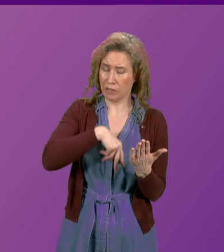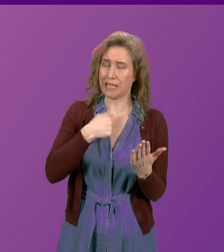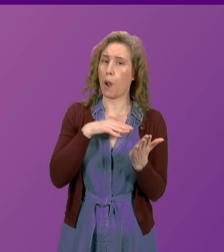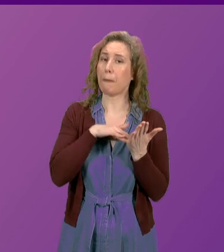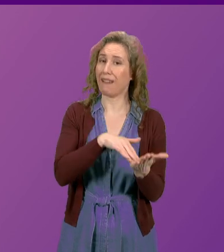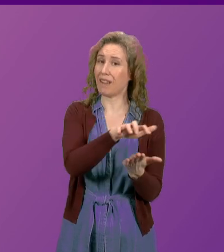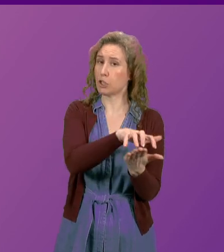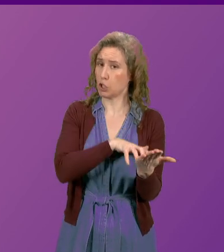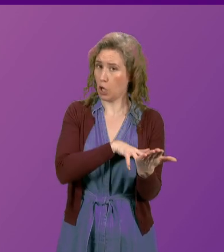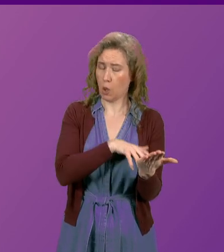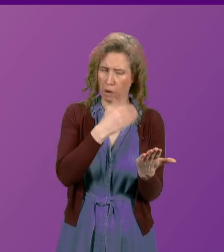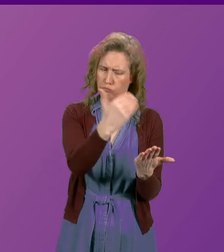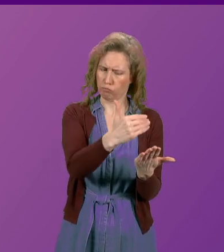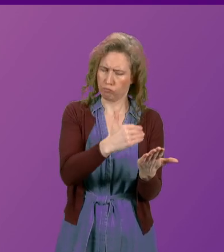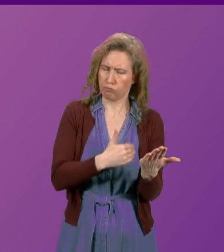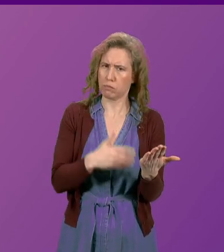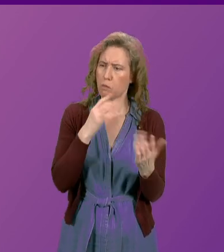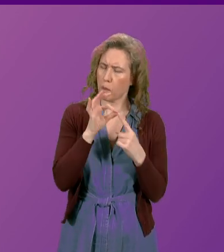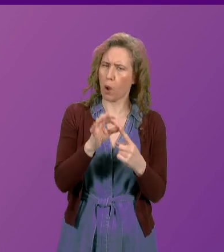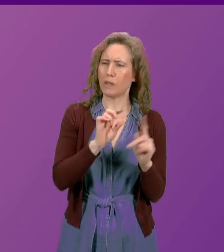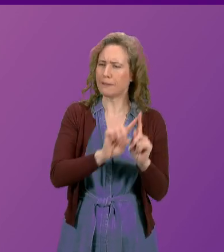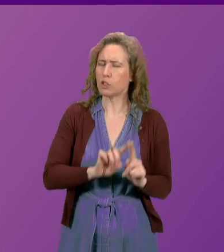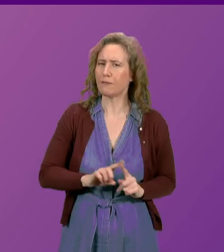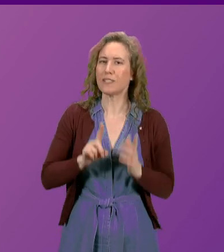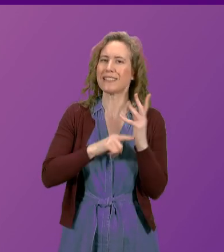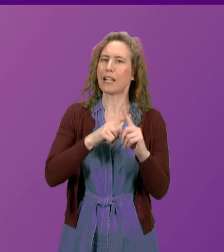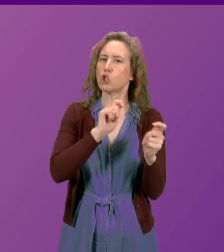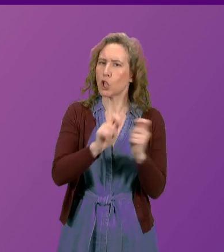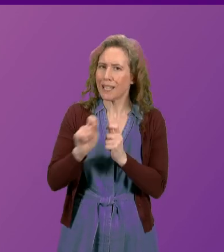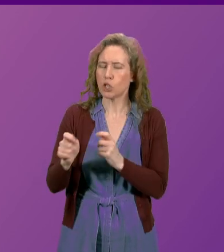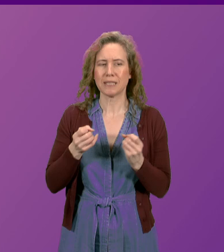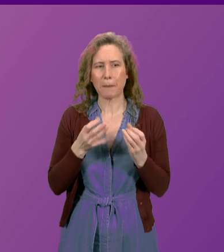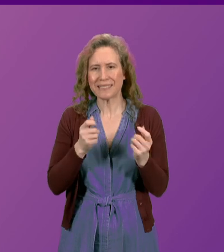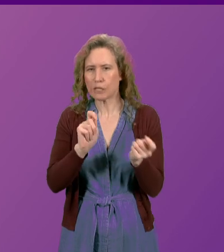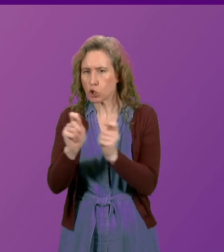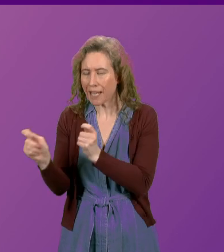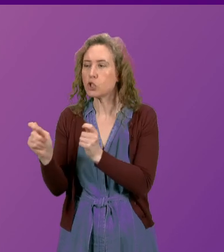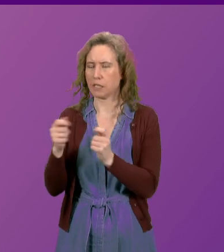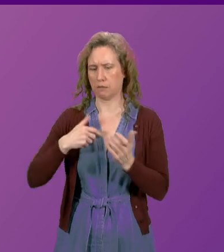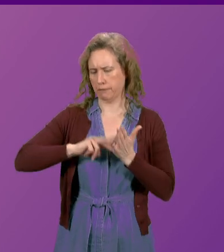which sets out a number of tax and spending changes that we would make to enable the